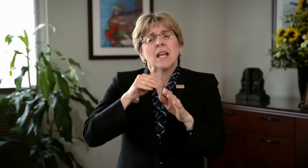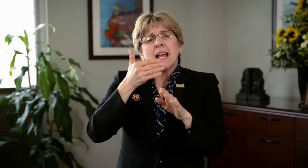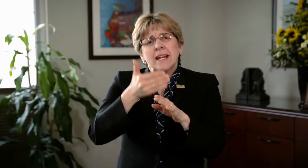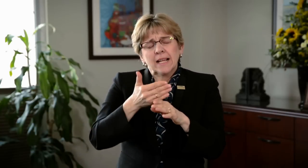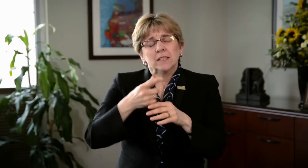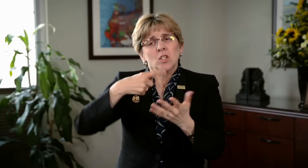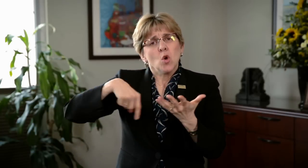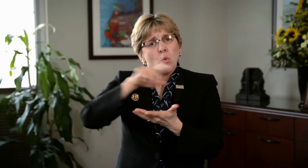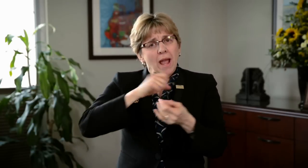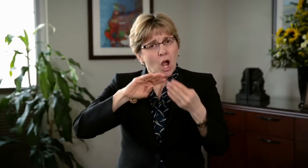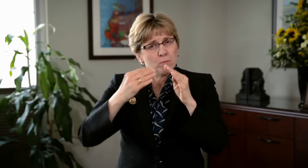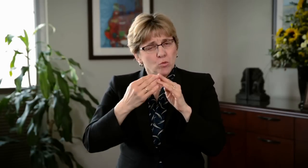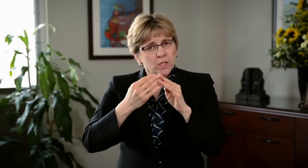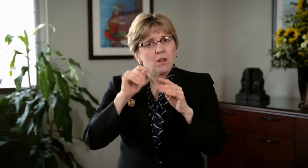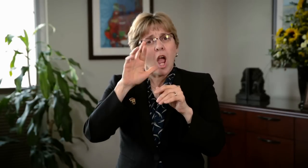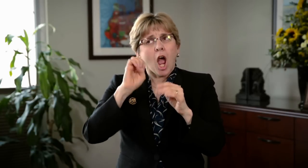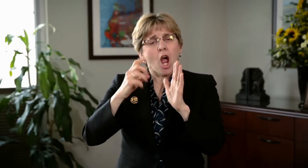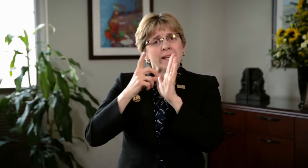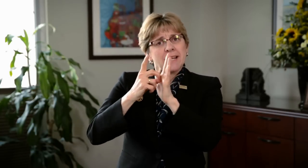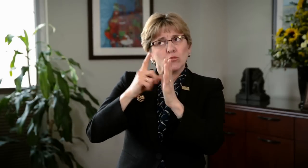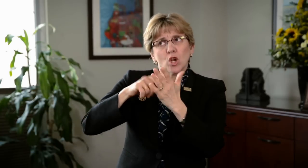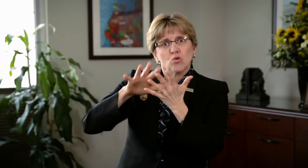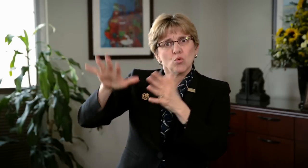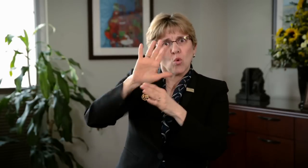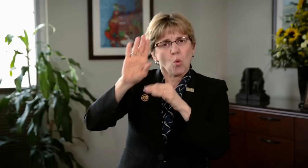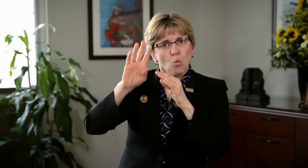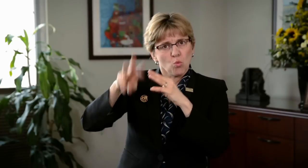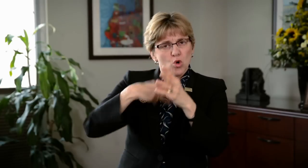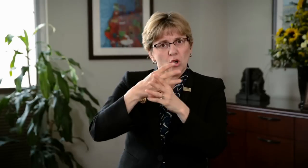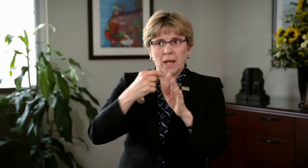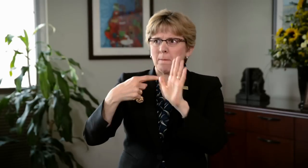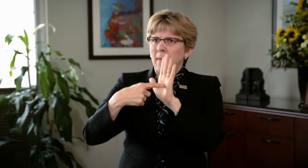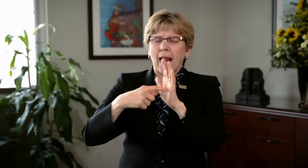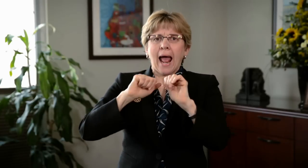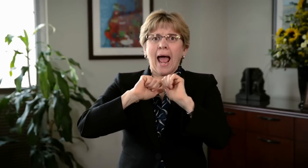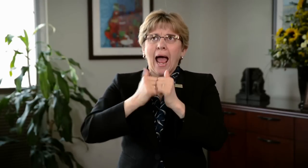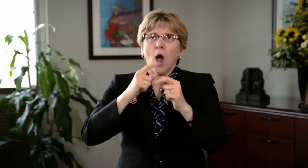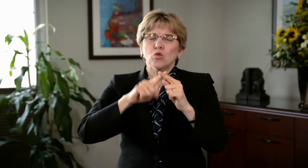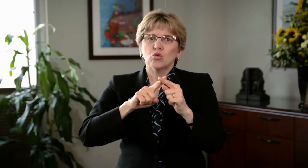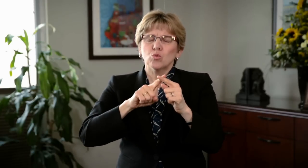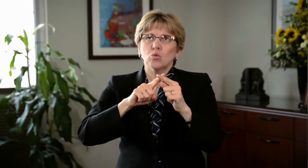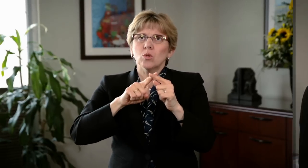Next, we as a community will demonstrate to the world a model...